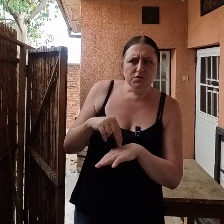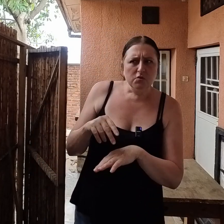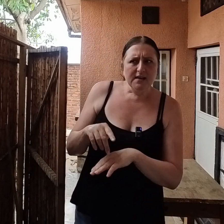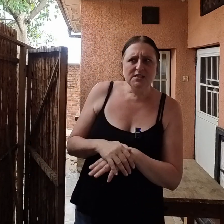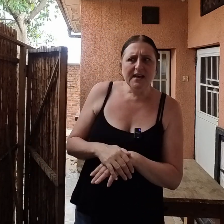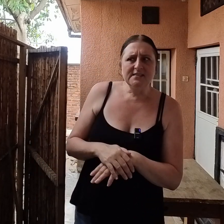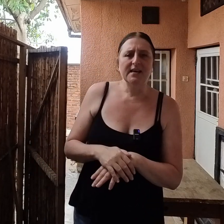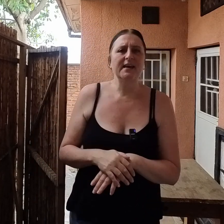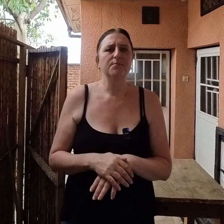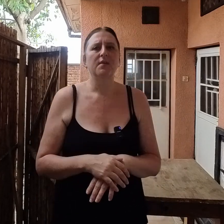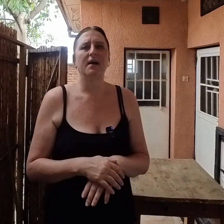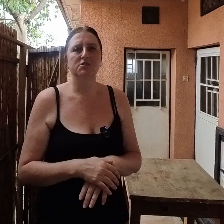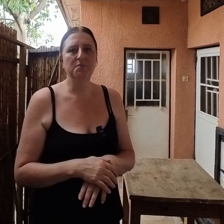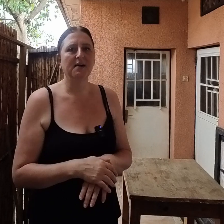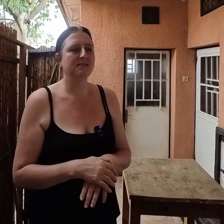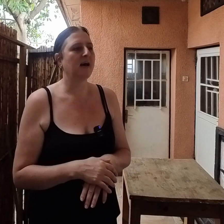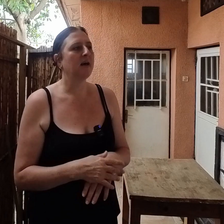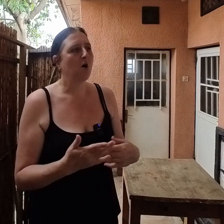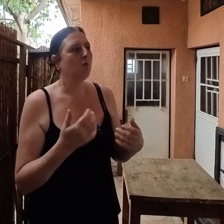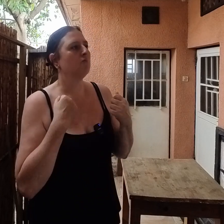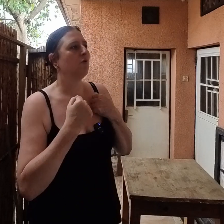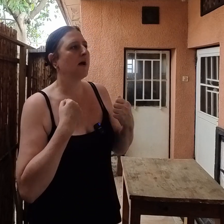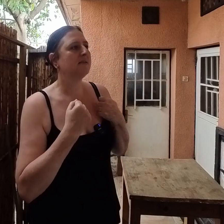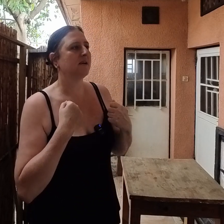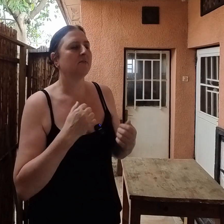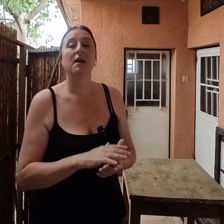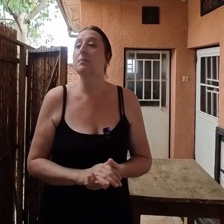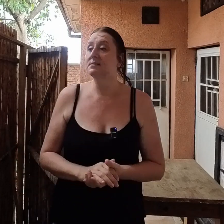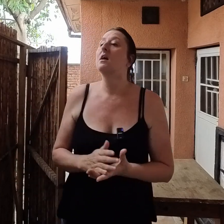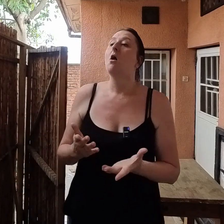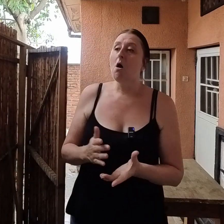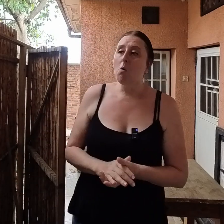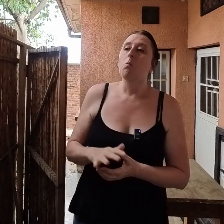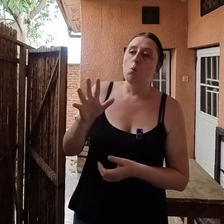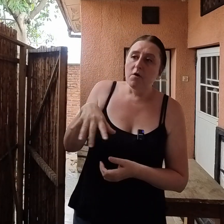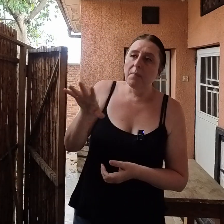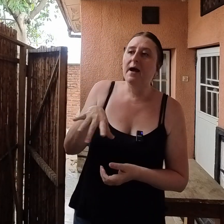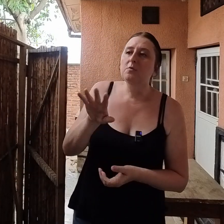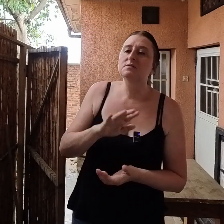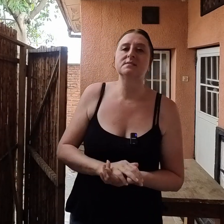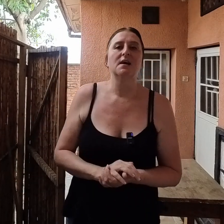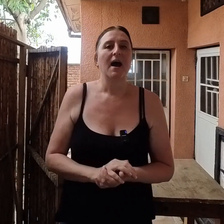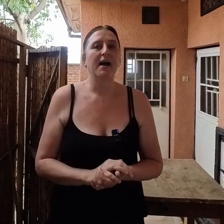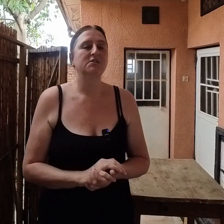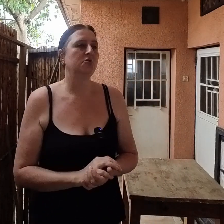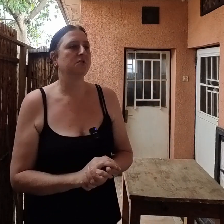'what's your nationality?' and you might say, 'Rwandan,' and I might say, 'oh, whereabouts?' and you